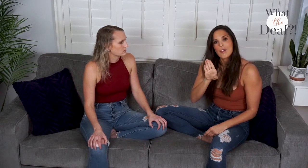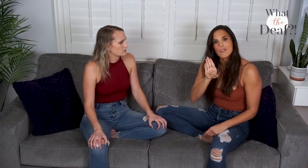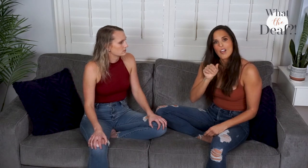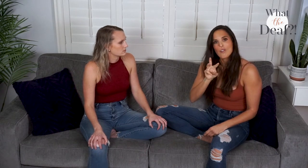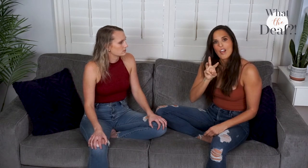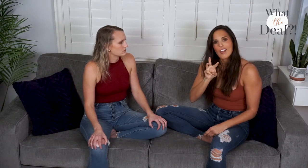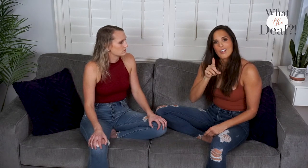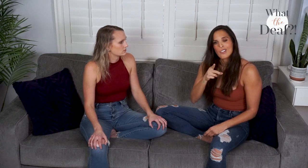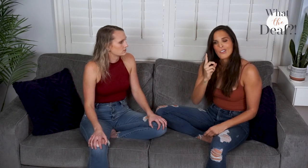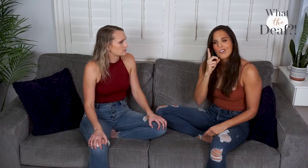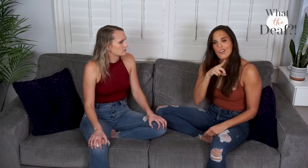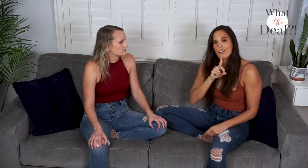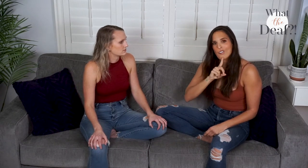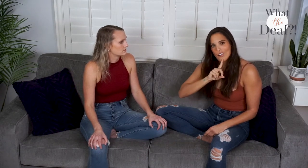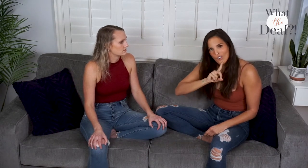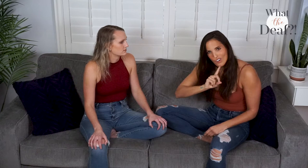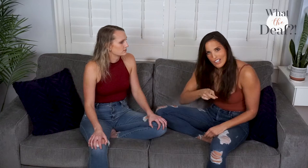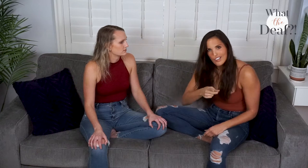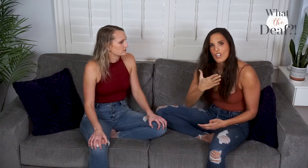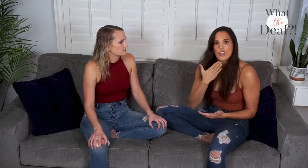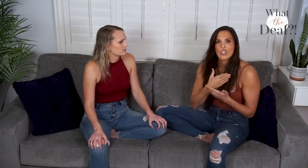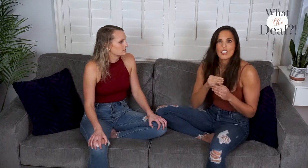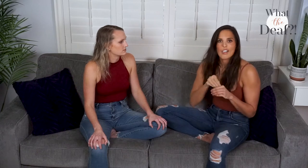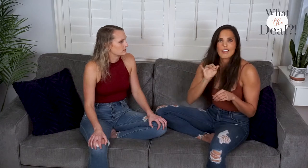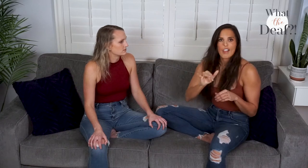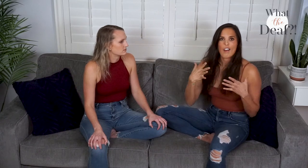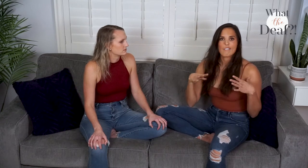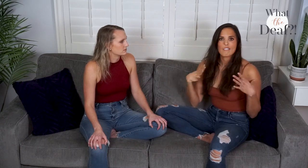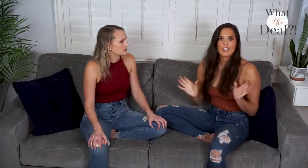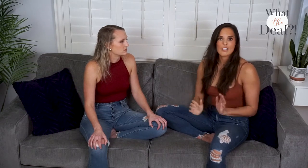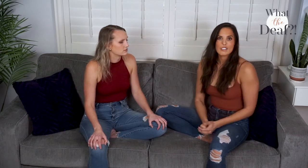“By the way, you look really good in that outfit.”